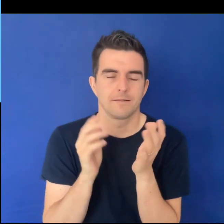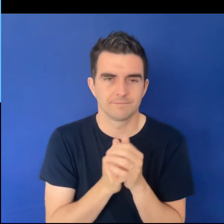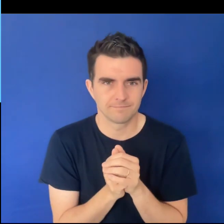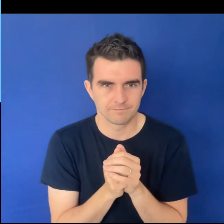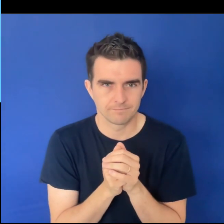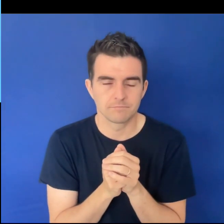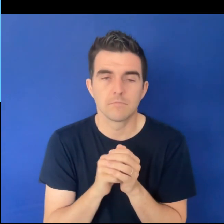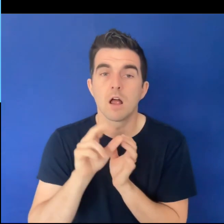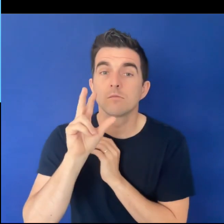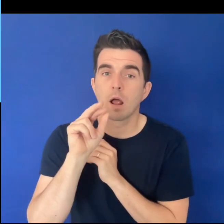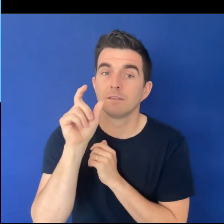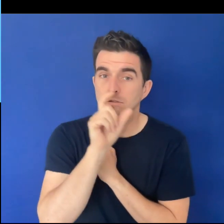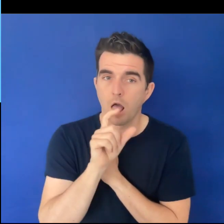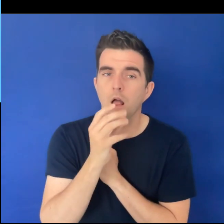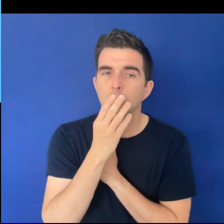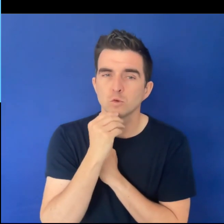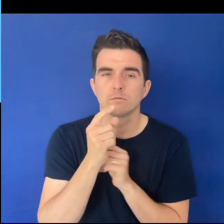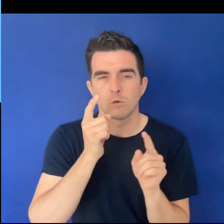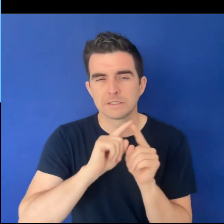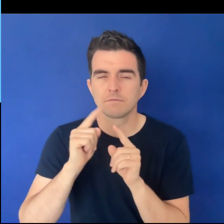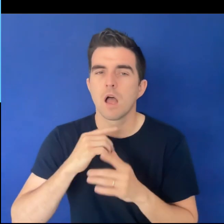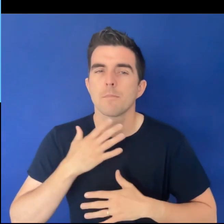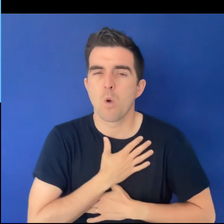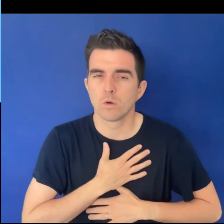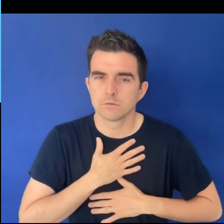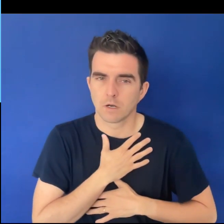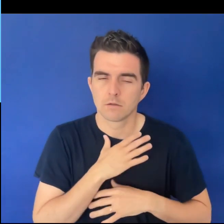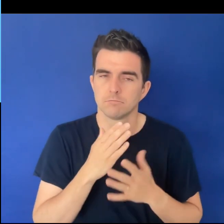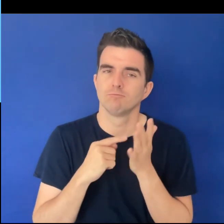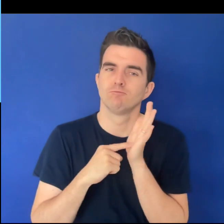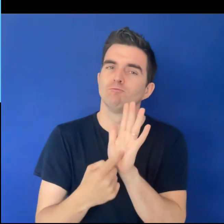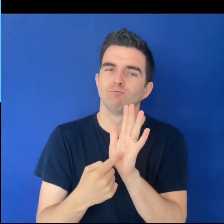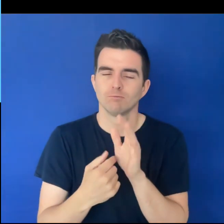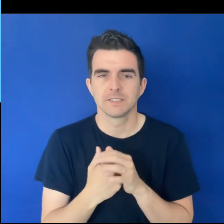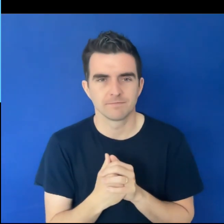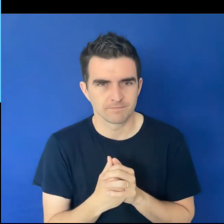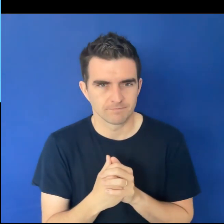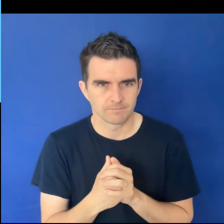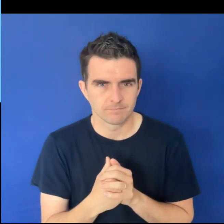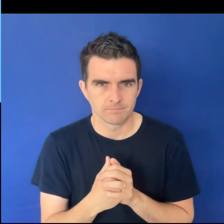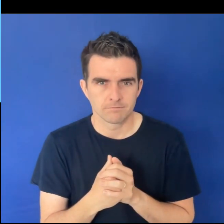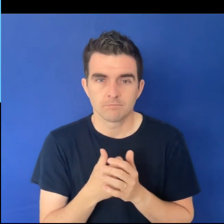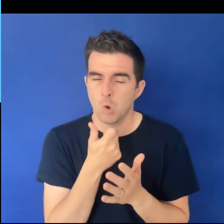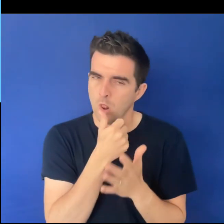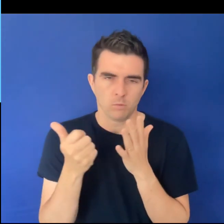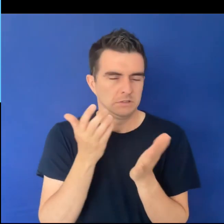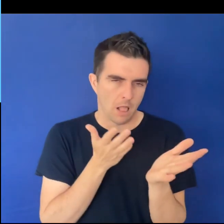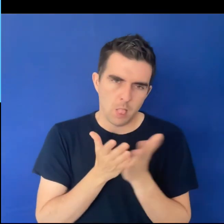The 12 colours used to represent different emotions have all been given a symbol, which is always present throughout the game.